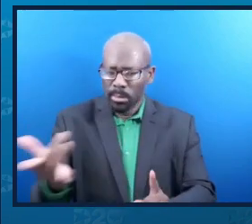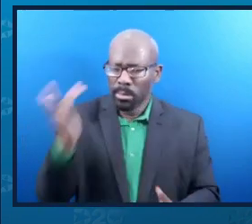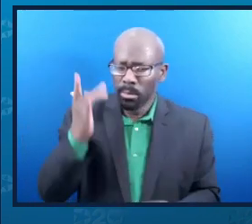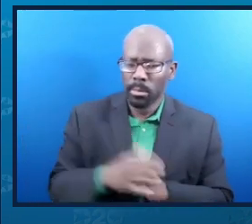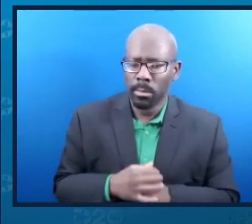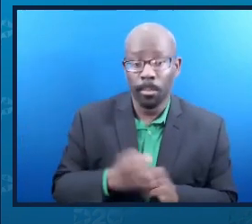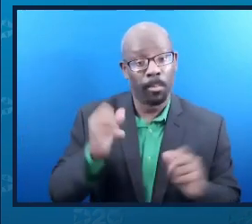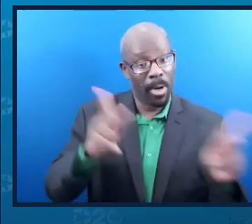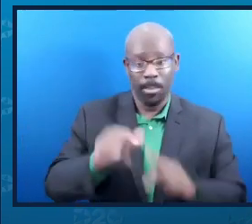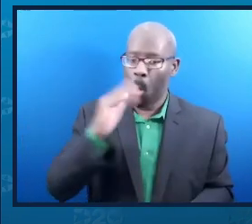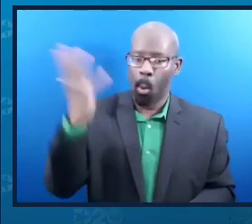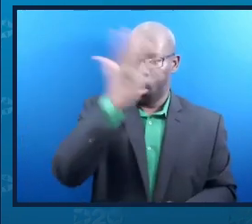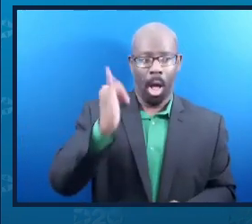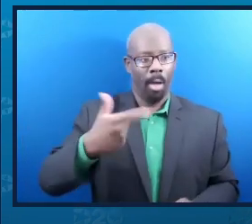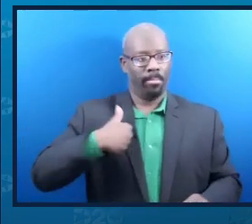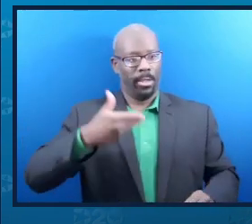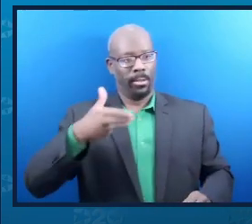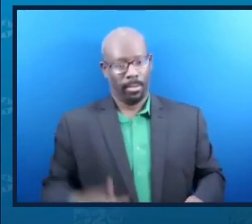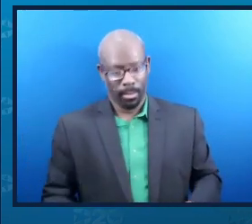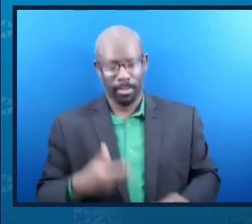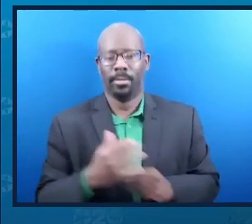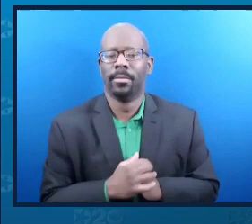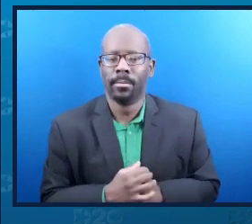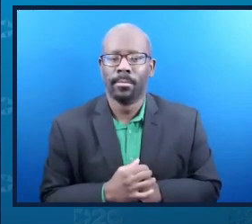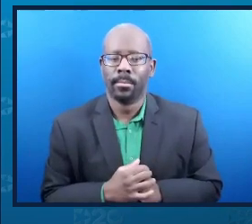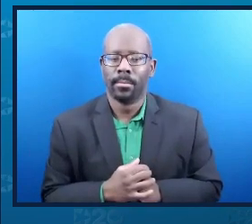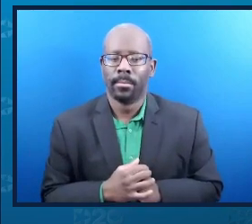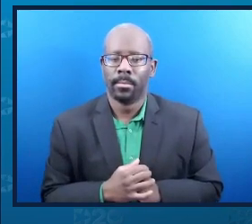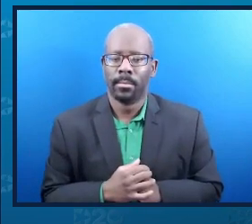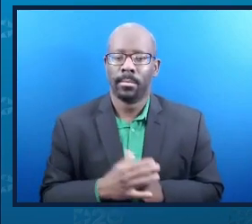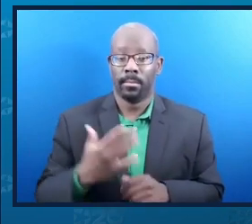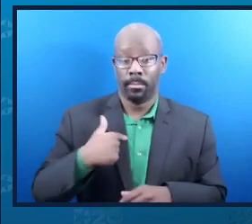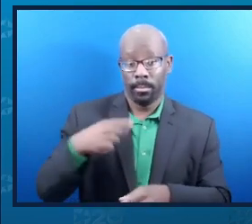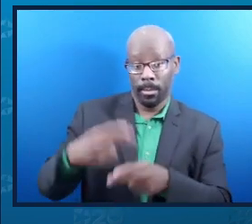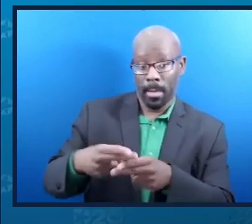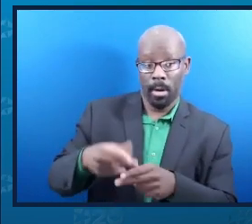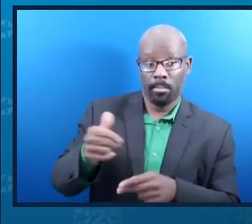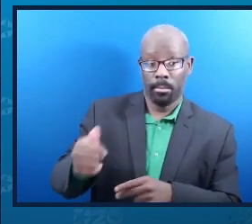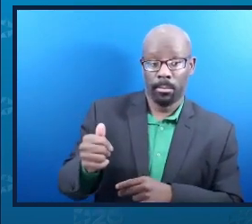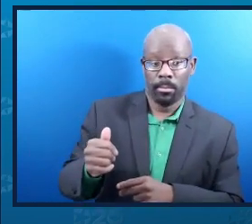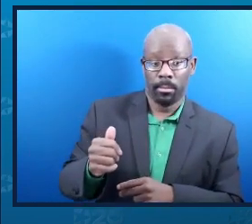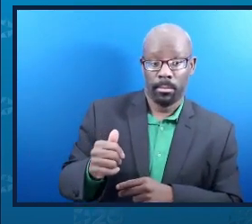MY NAME IS STEPHANIE. I AM LATINO HIM?